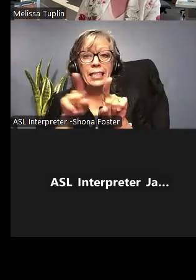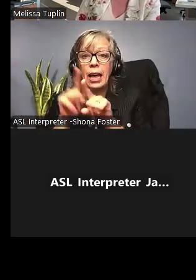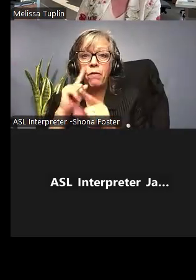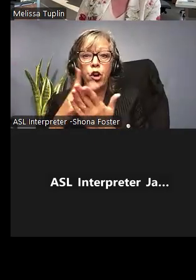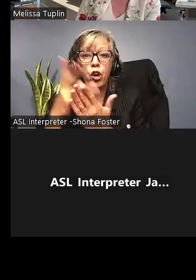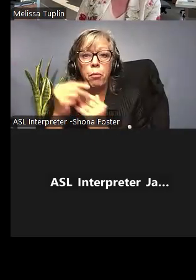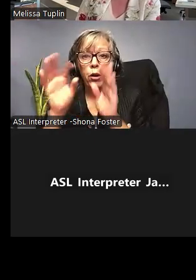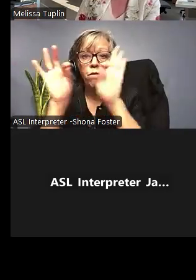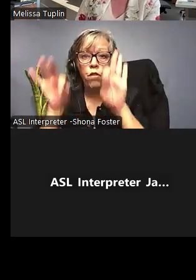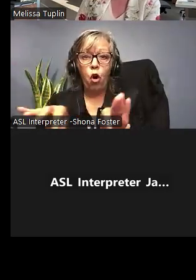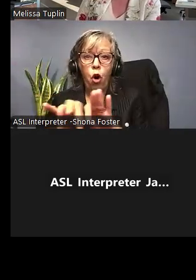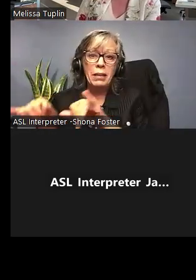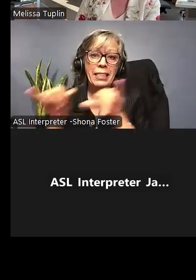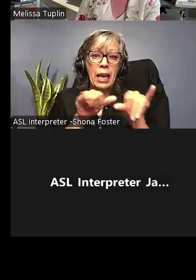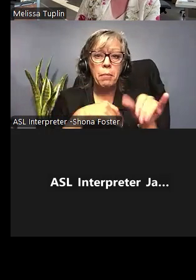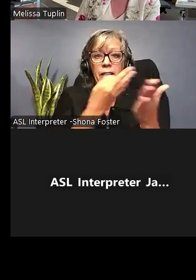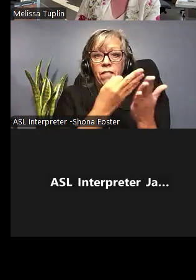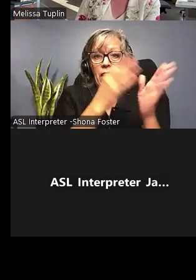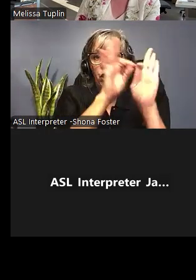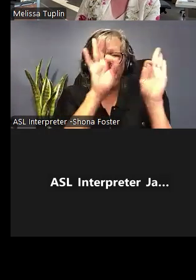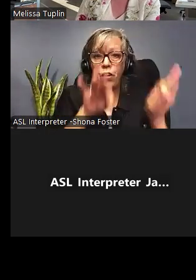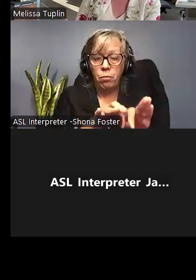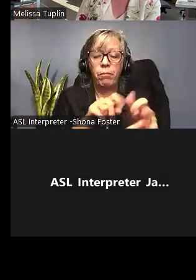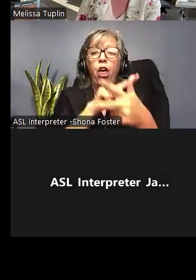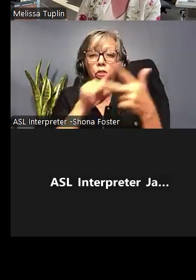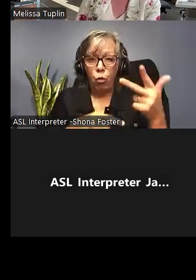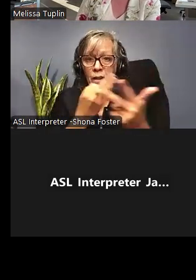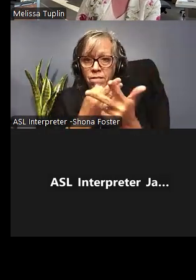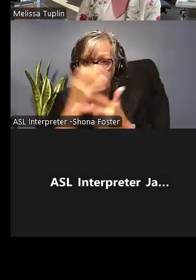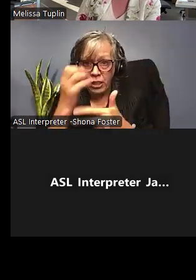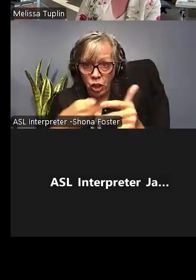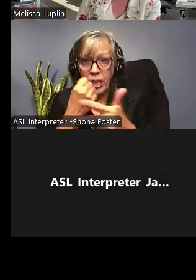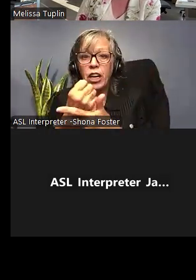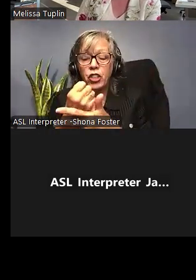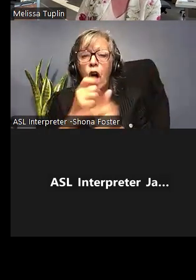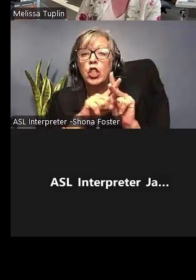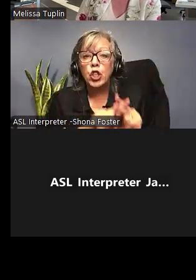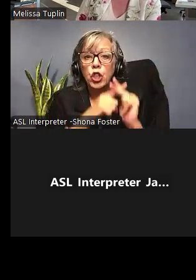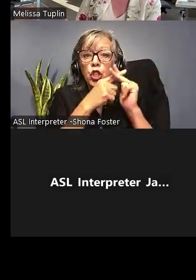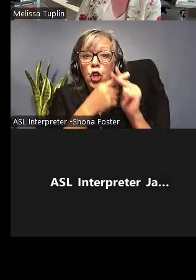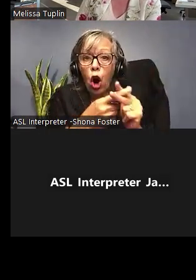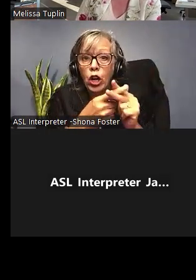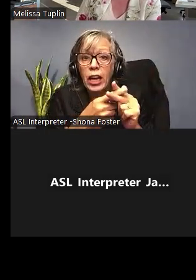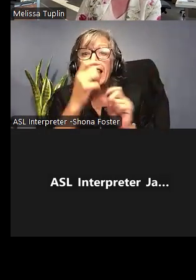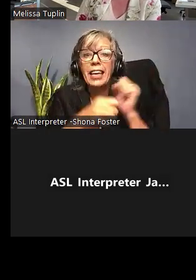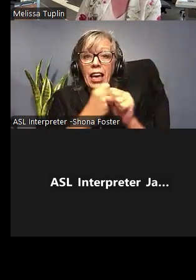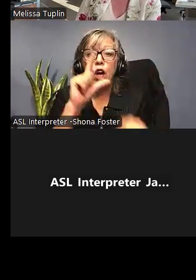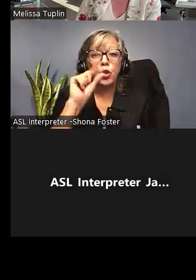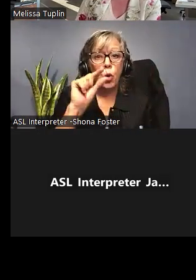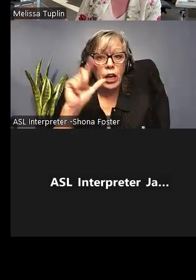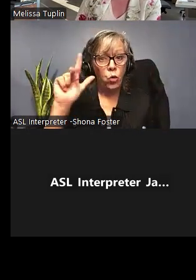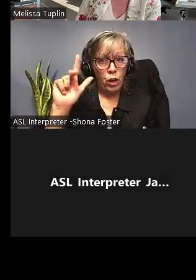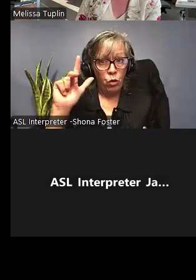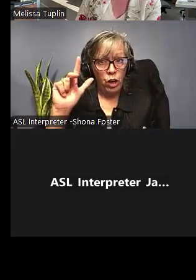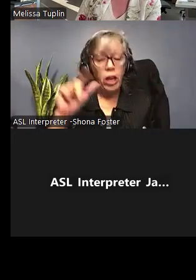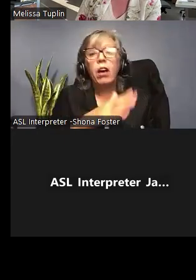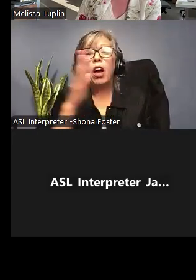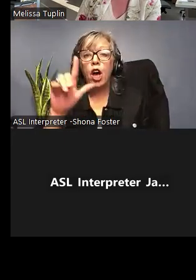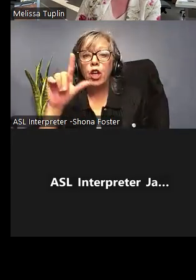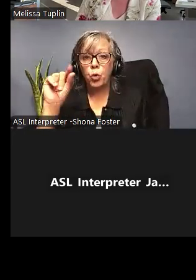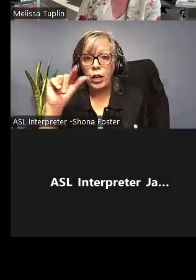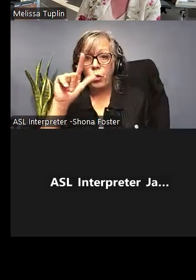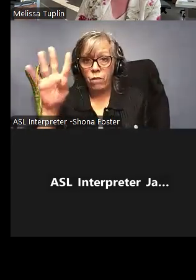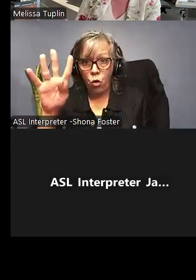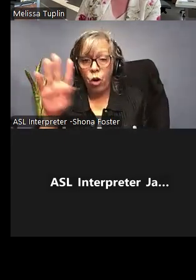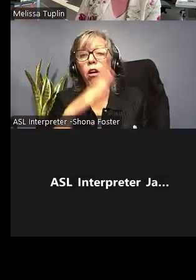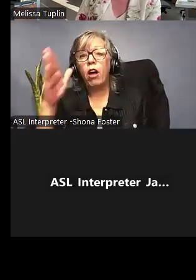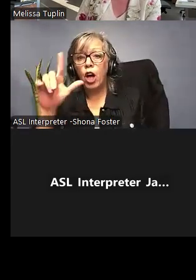the financial form. So the three fiscal years are for fiscal year beginning in 2023, 2024 and 2025.